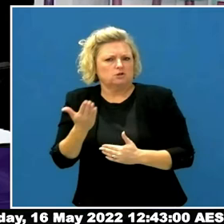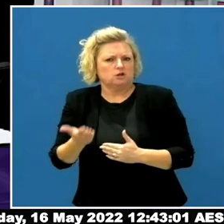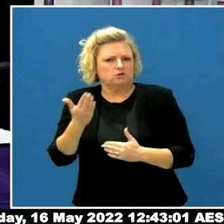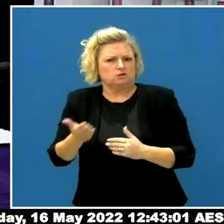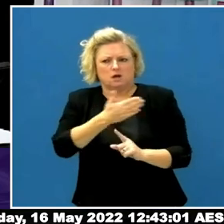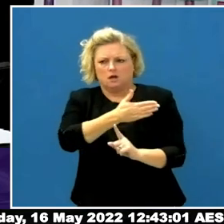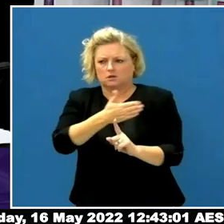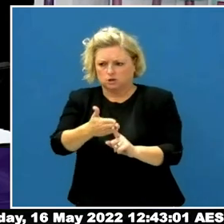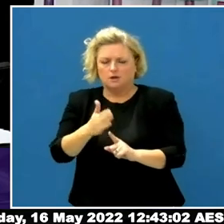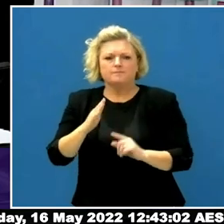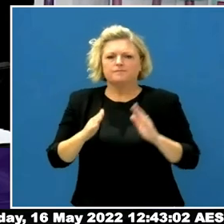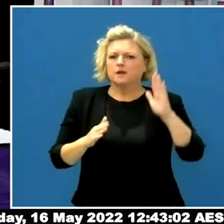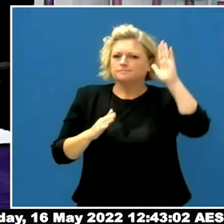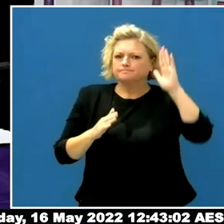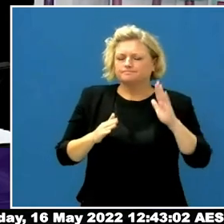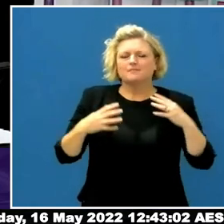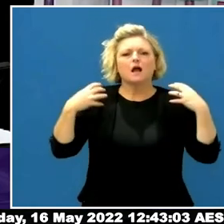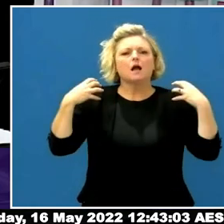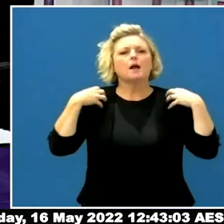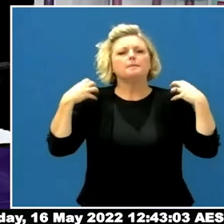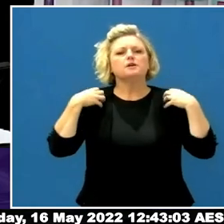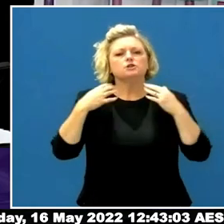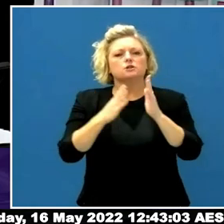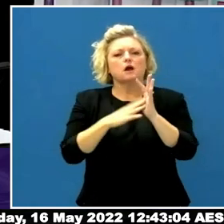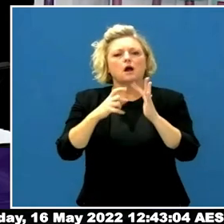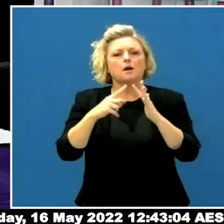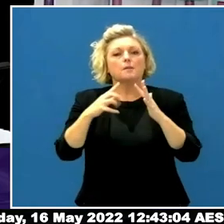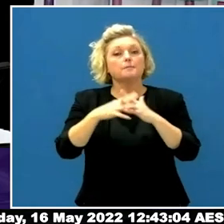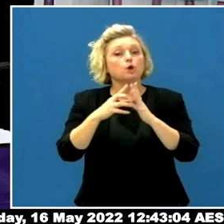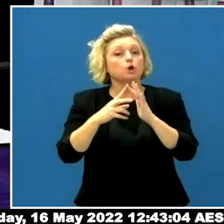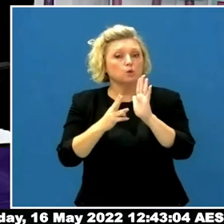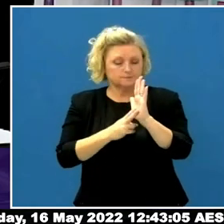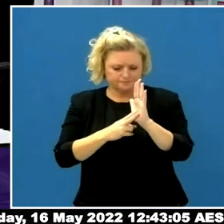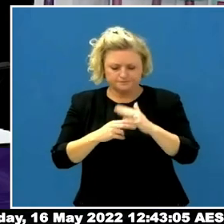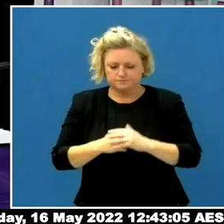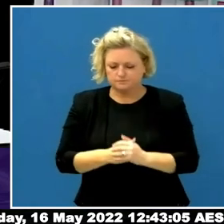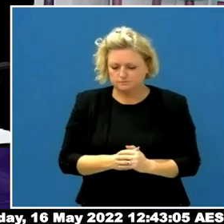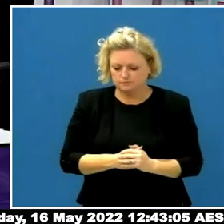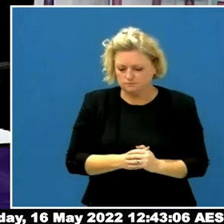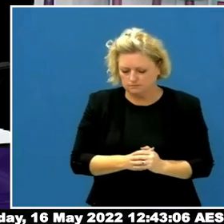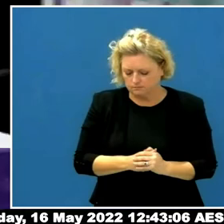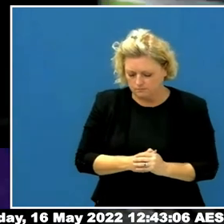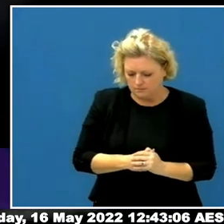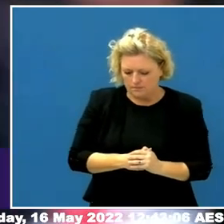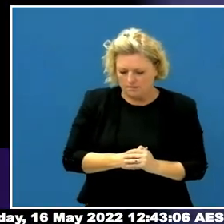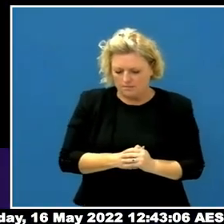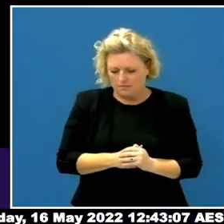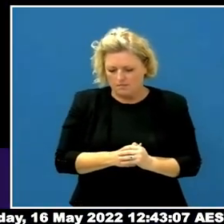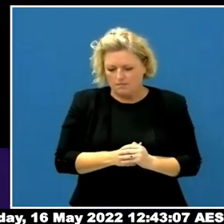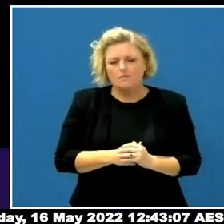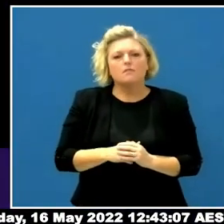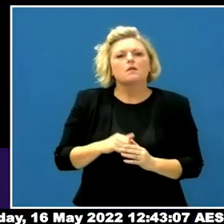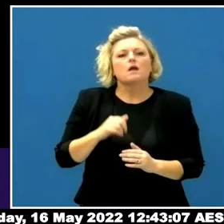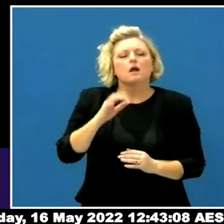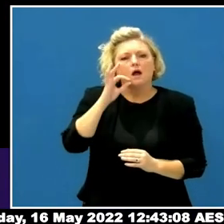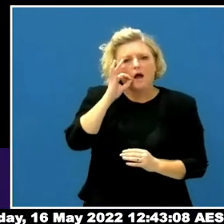In that case - COMMISSIONER McEWIN: Sorry to interrupt, can I ask a follow-up question. The Chair asked you about the post-school option from the school.